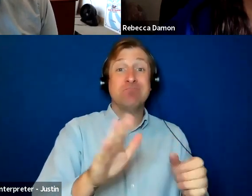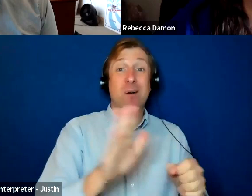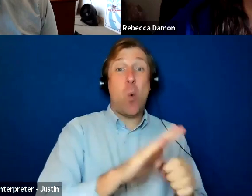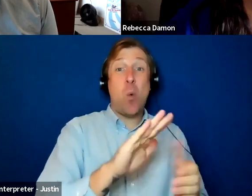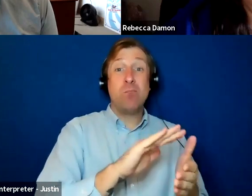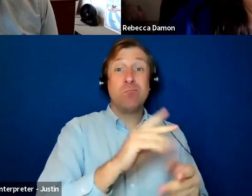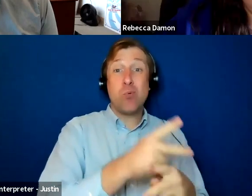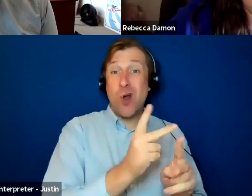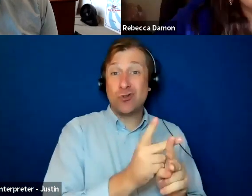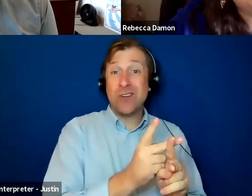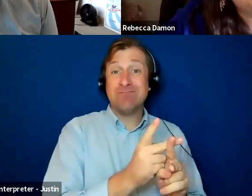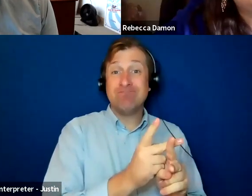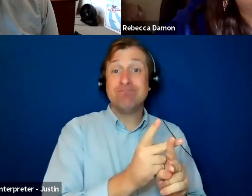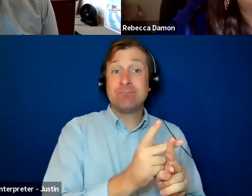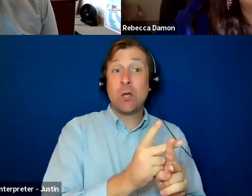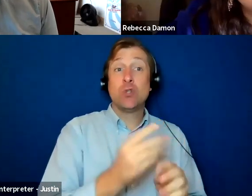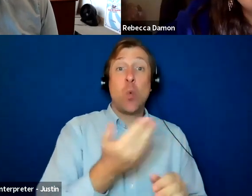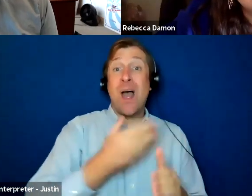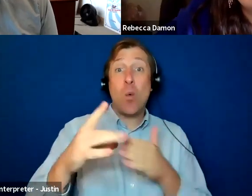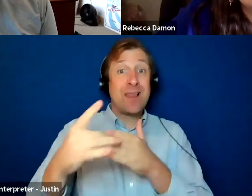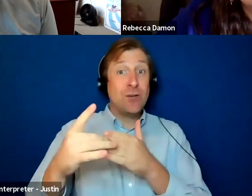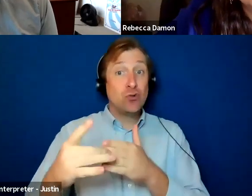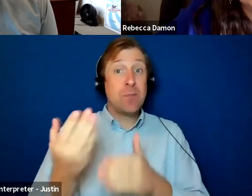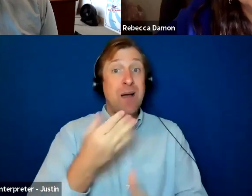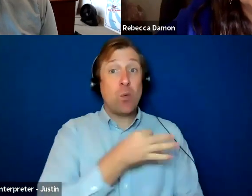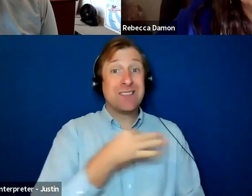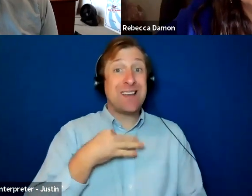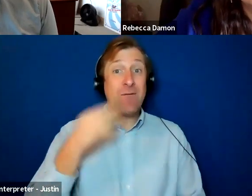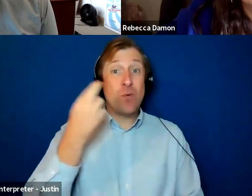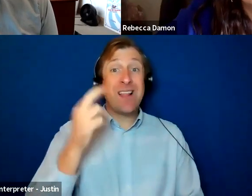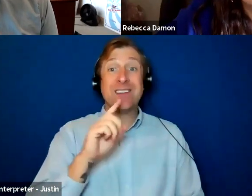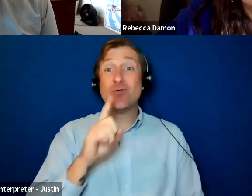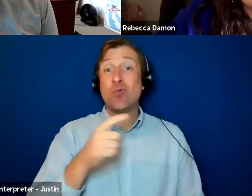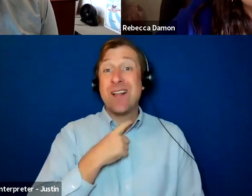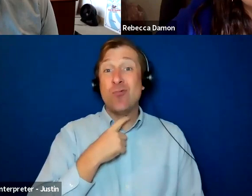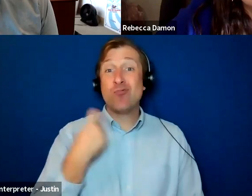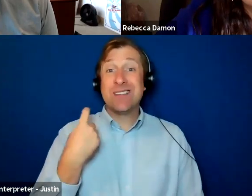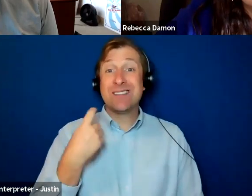our leadership and our staff realize that there's a real risk associated with increasing the cost of employing